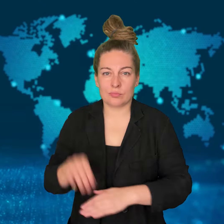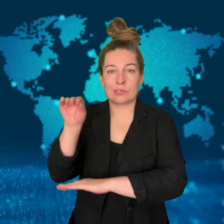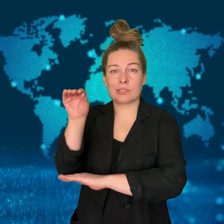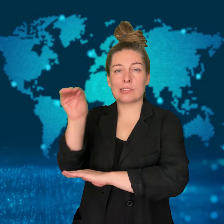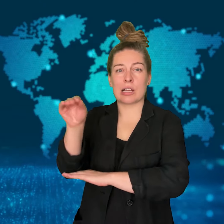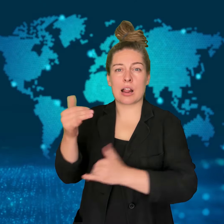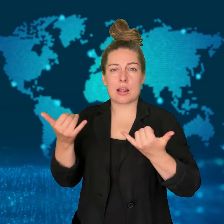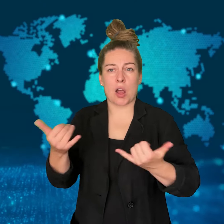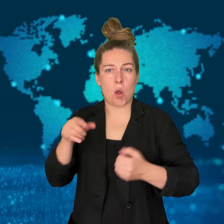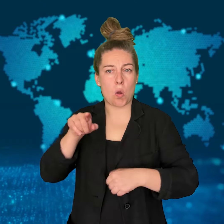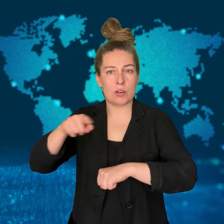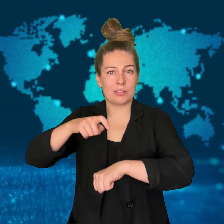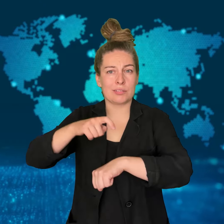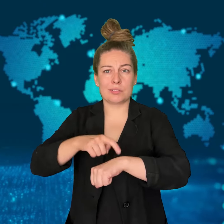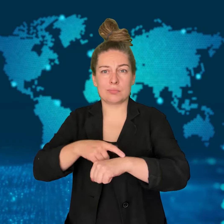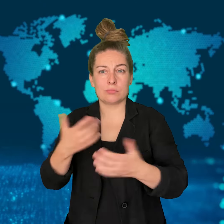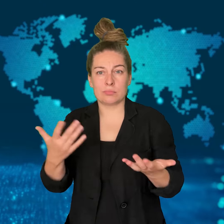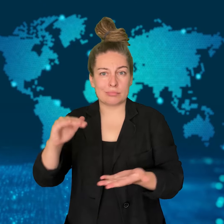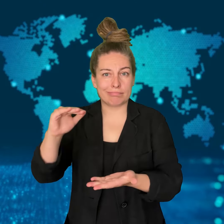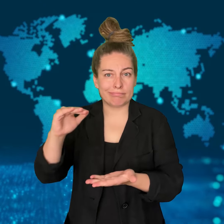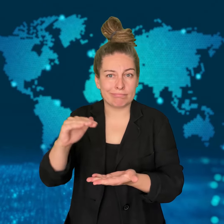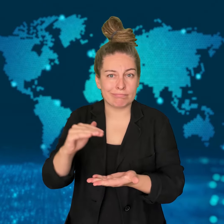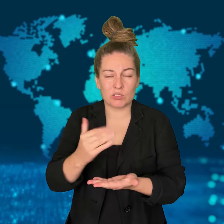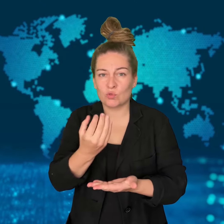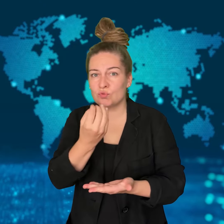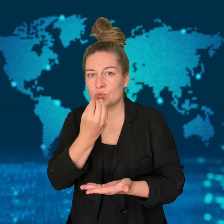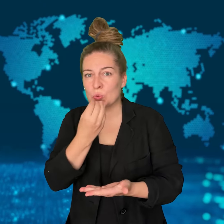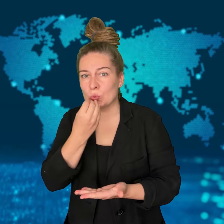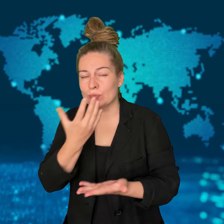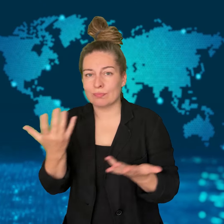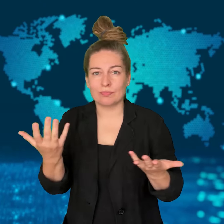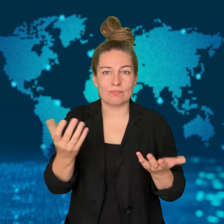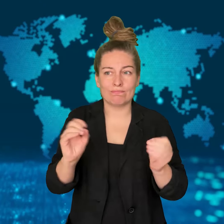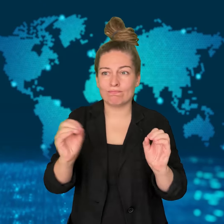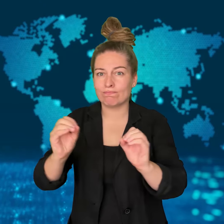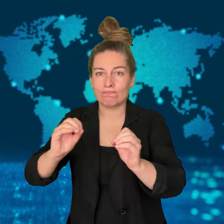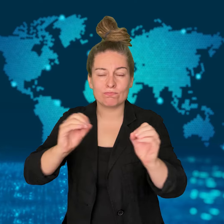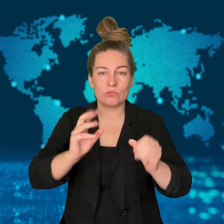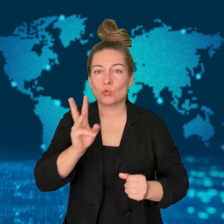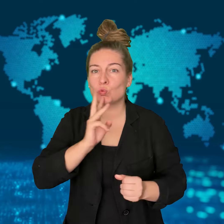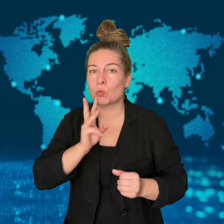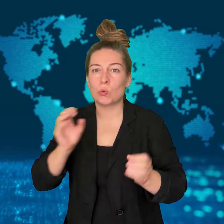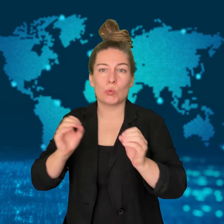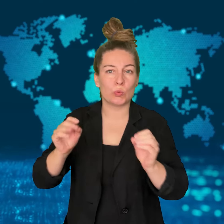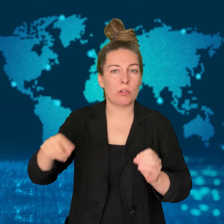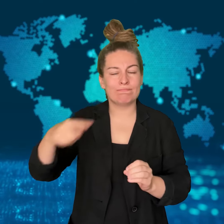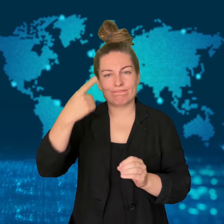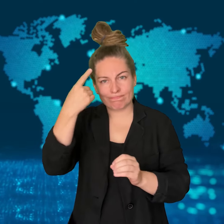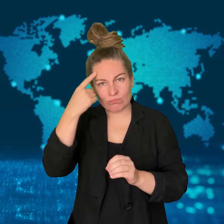[MONIKA]: Zimbabwe has ordered the culling of 200 elephants